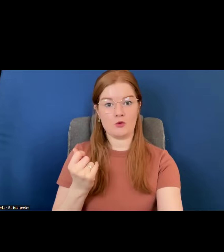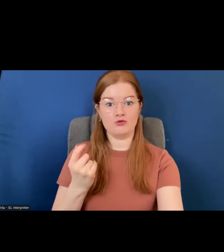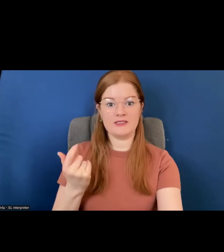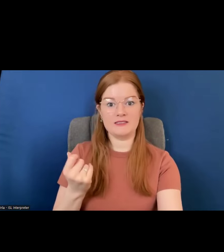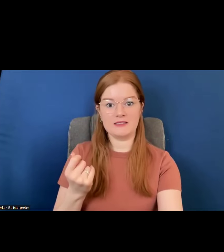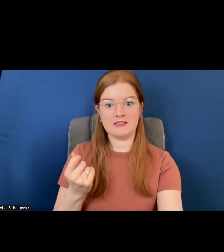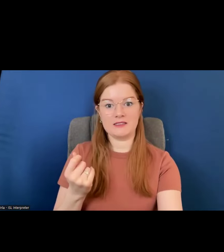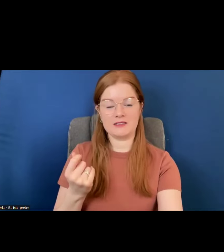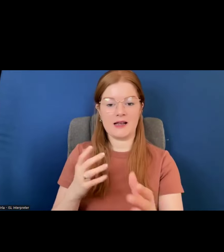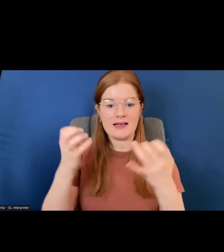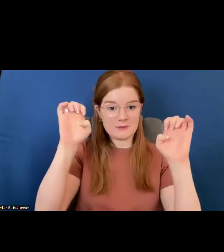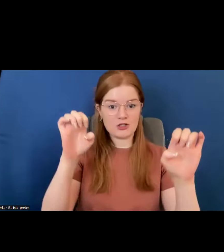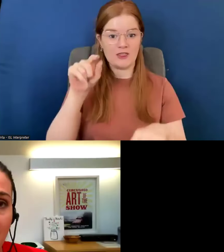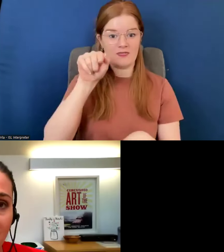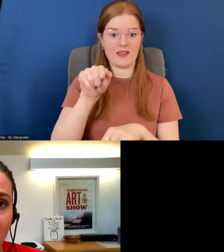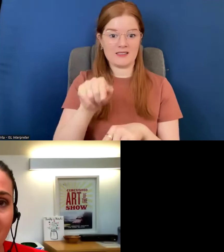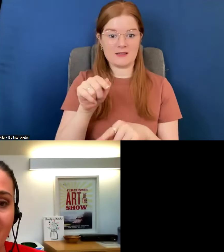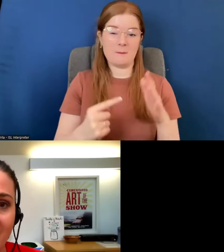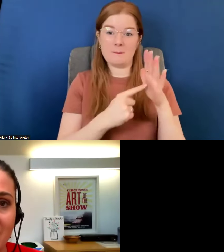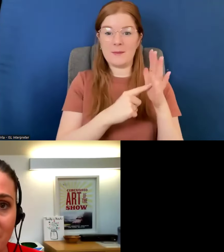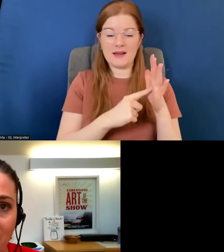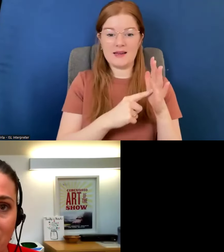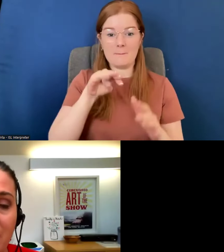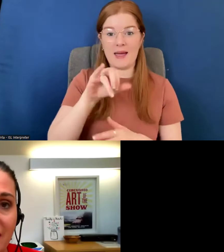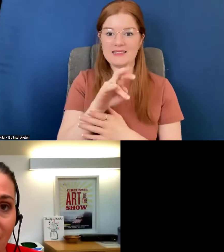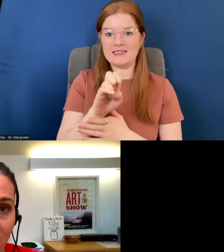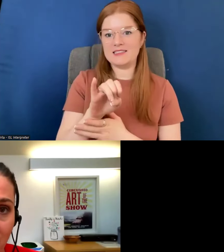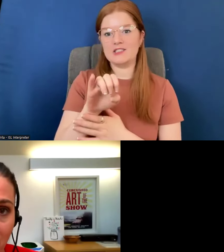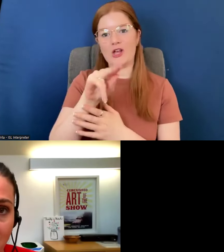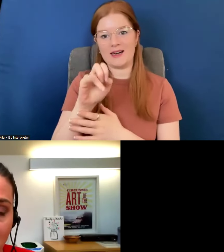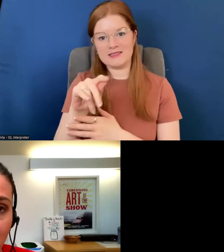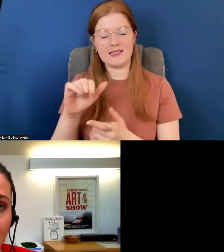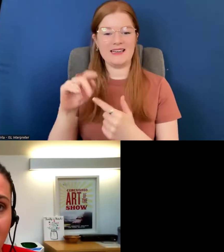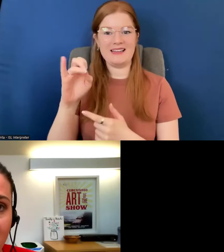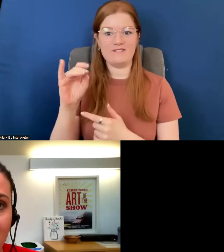big exhibition, which is Mainie Jellett and Evie Hone. The Art of Friendship, that is